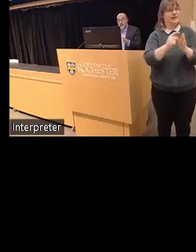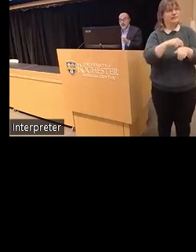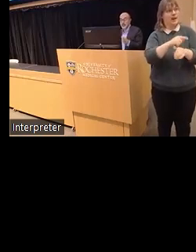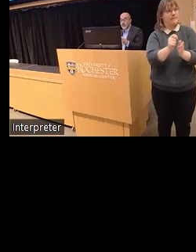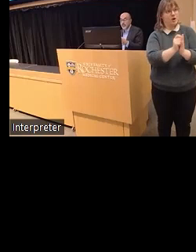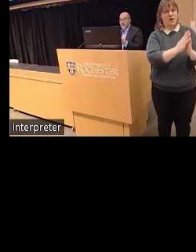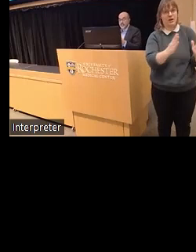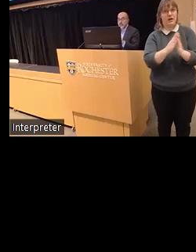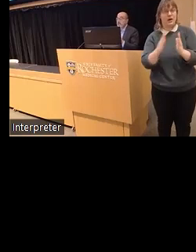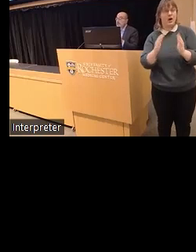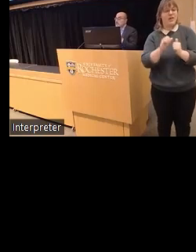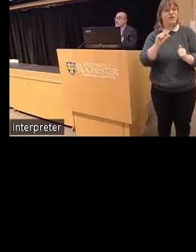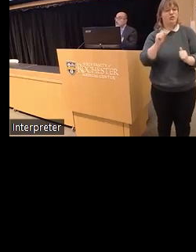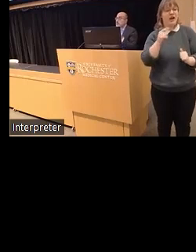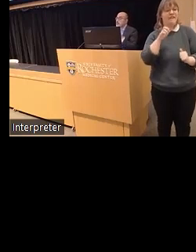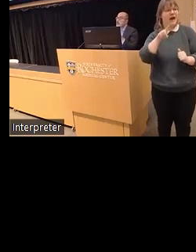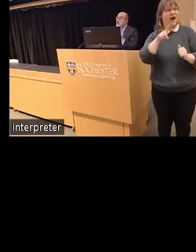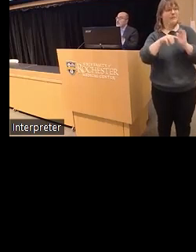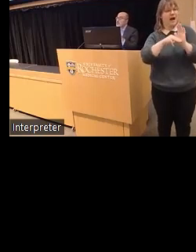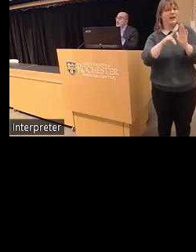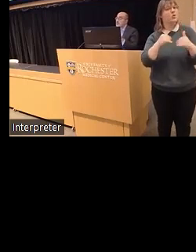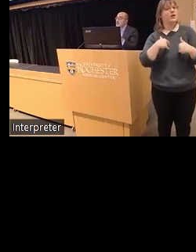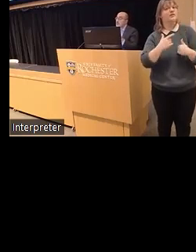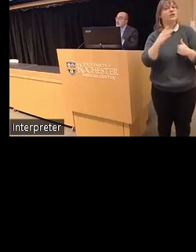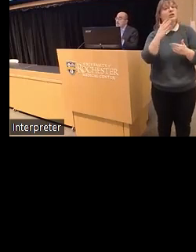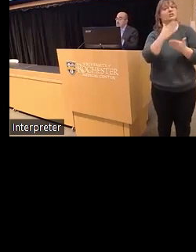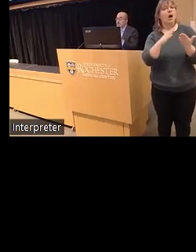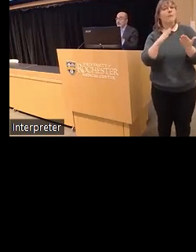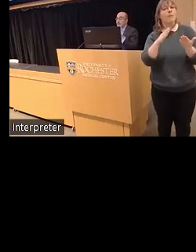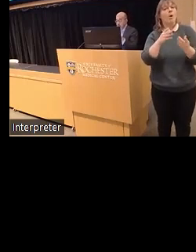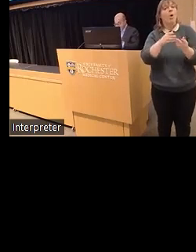modeling you can actually get some degree of a causal estimate of the effects of one treatment